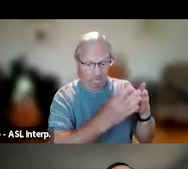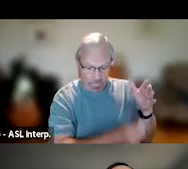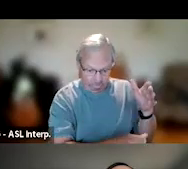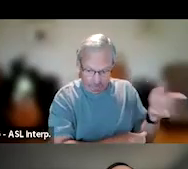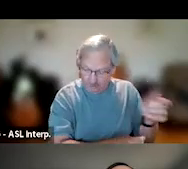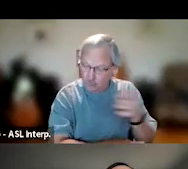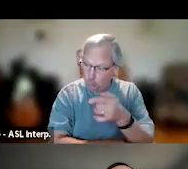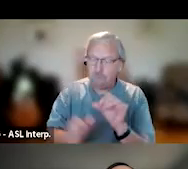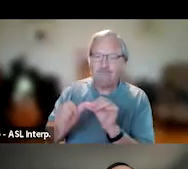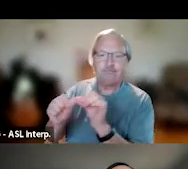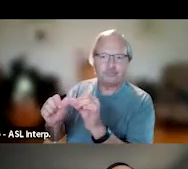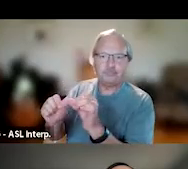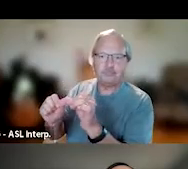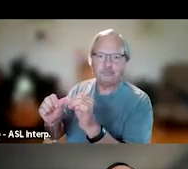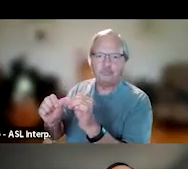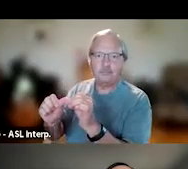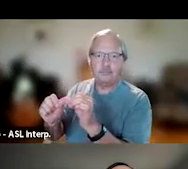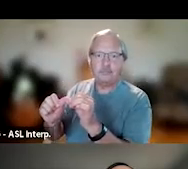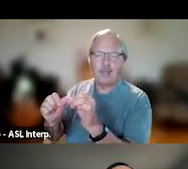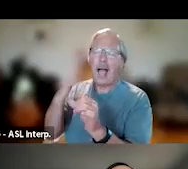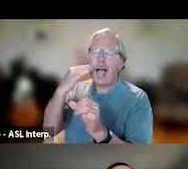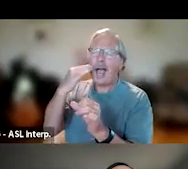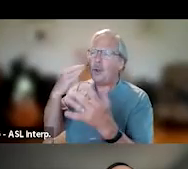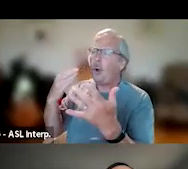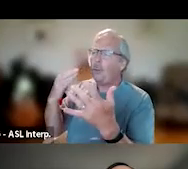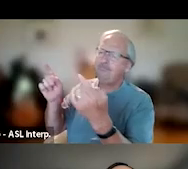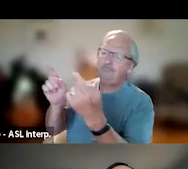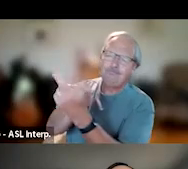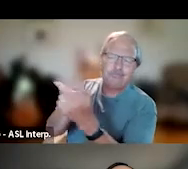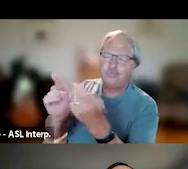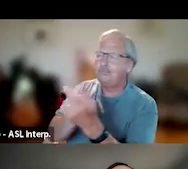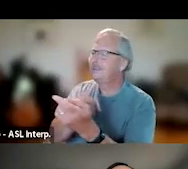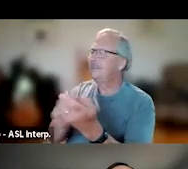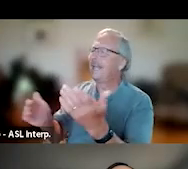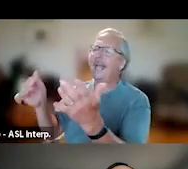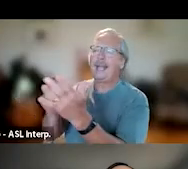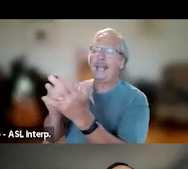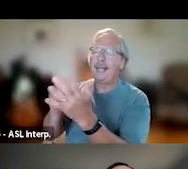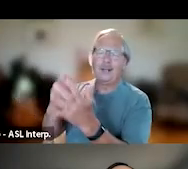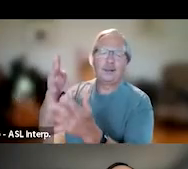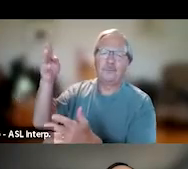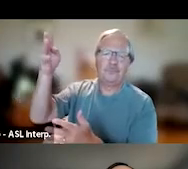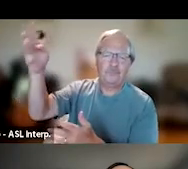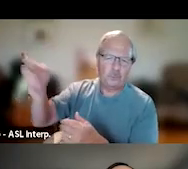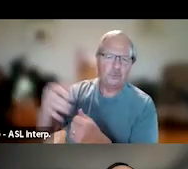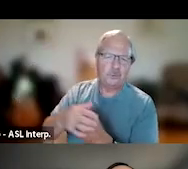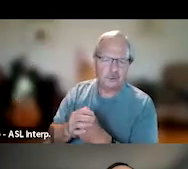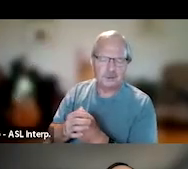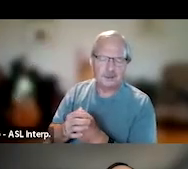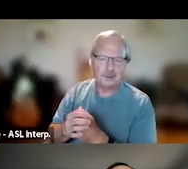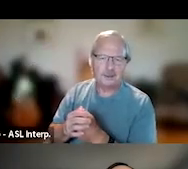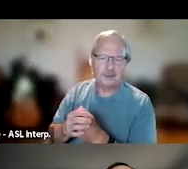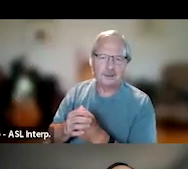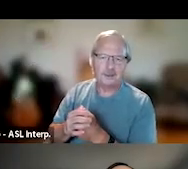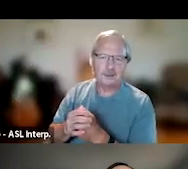I know our paths will cross again in so many ways down the road. So we're looking forward to seeing the great things